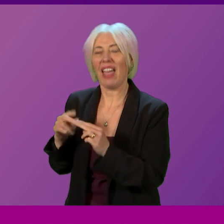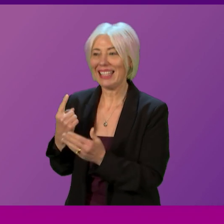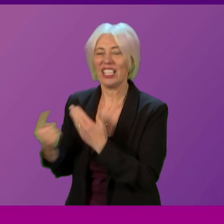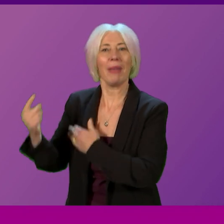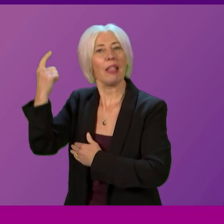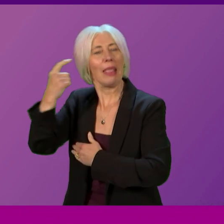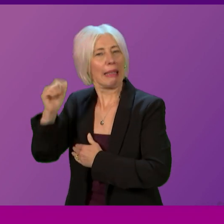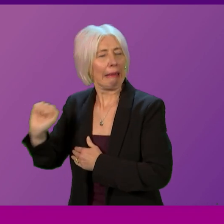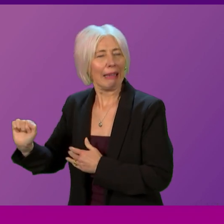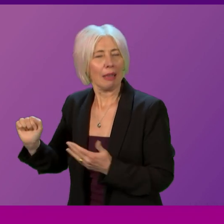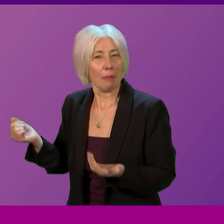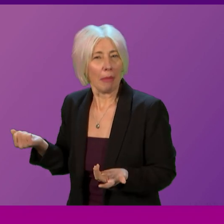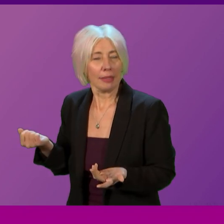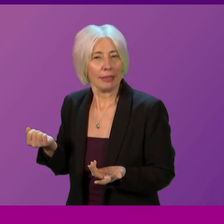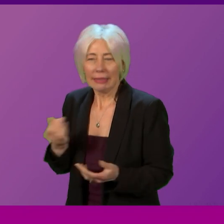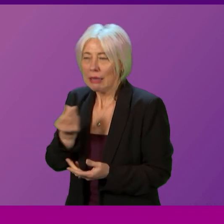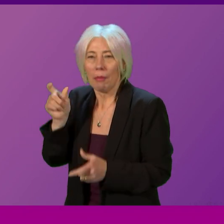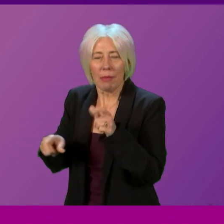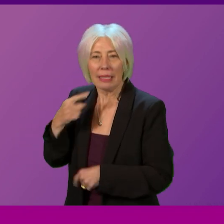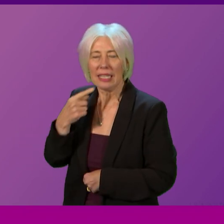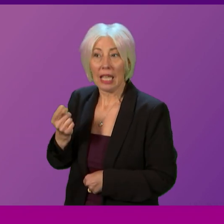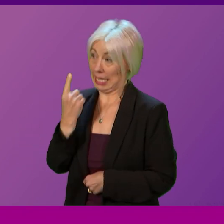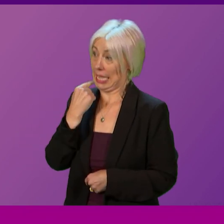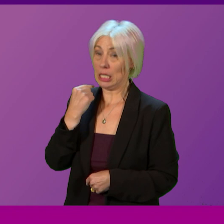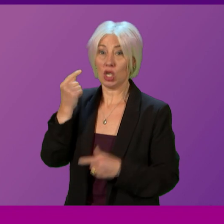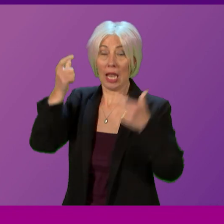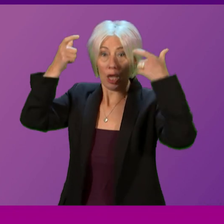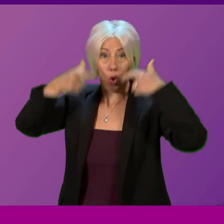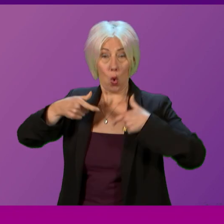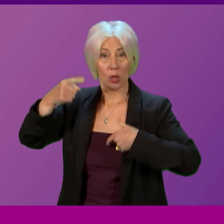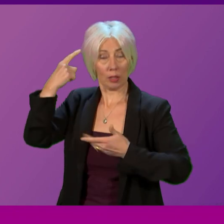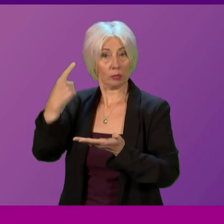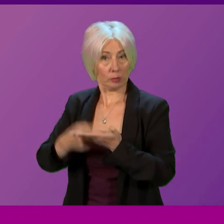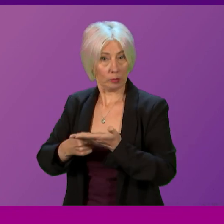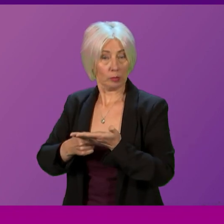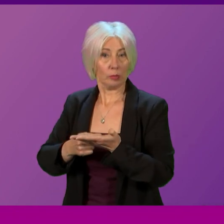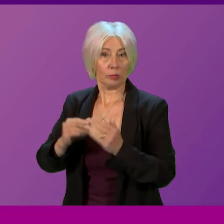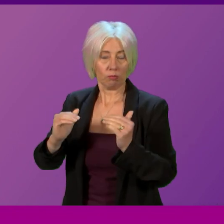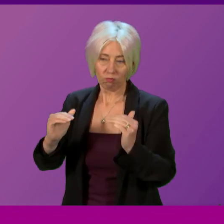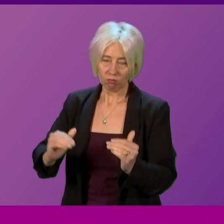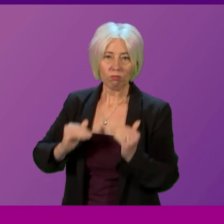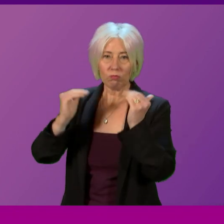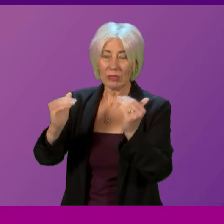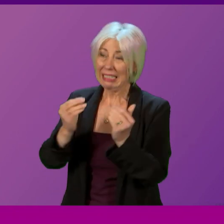probably understand that yesterday’s judgment raises profoundly uncomfortable questions